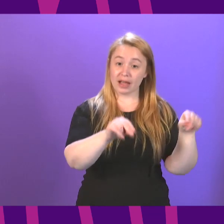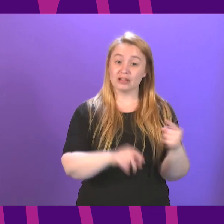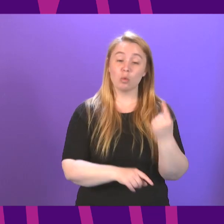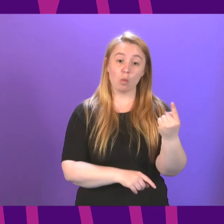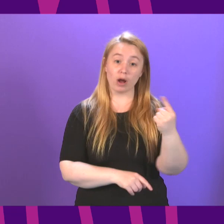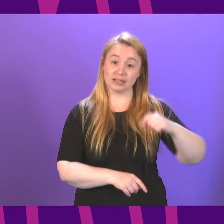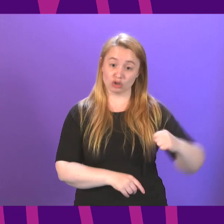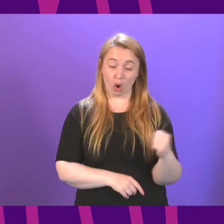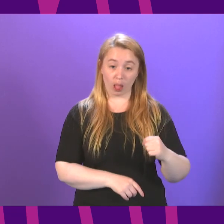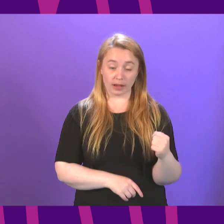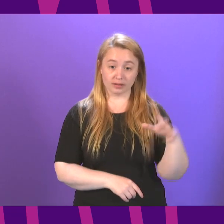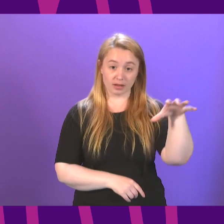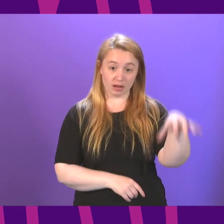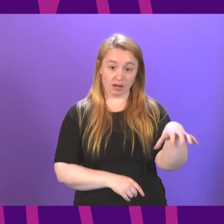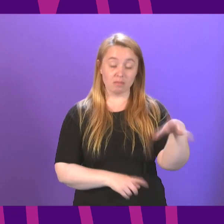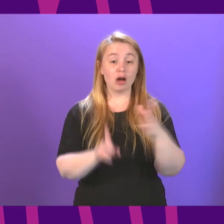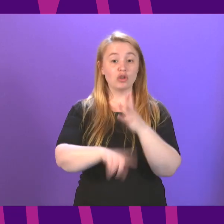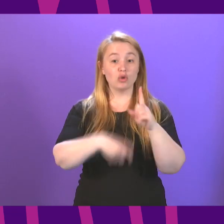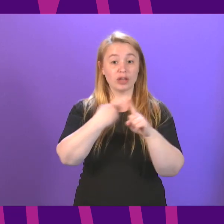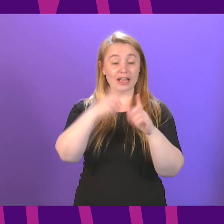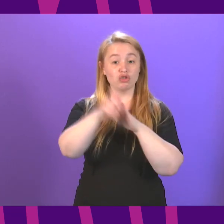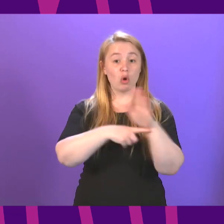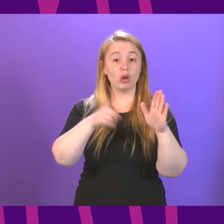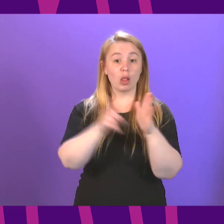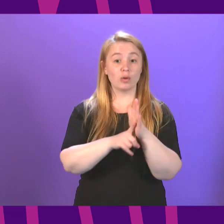among a number across the United Kingdom that John Lewis has decided not to reopen